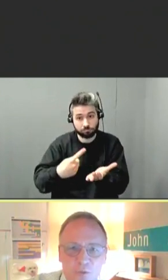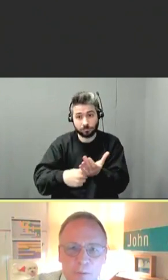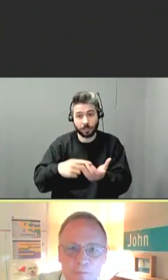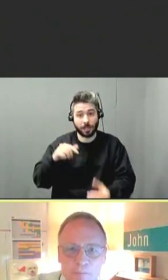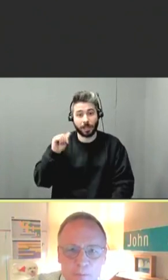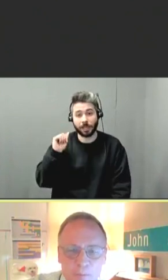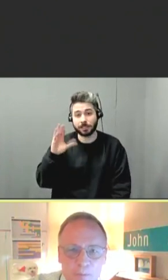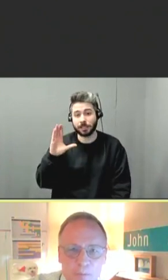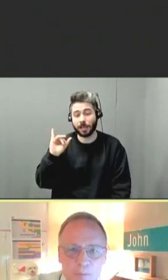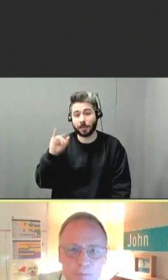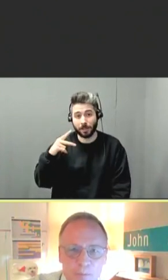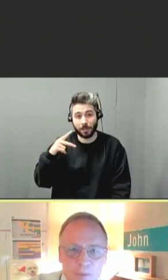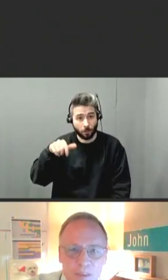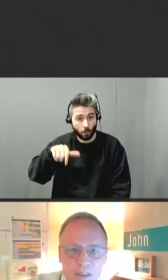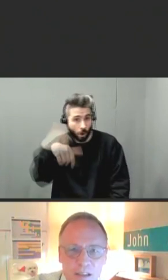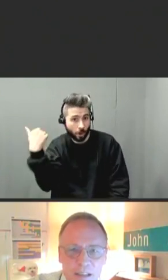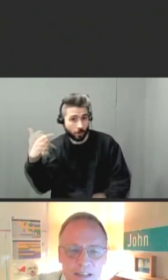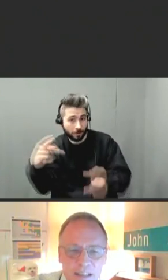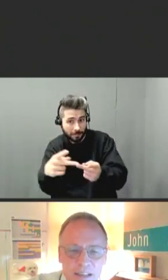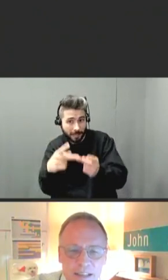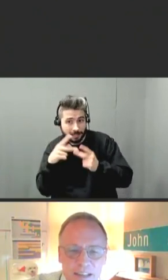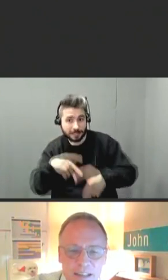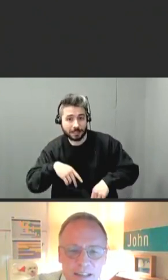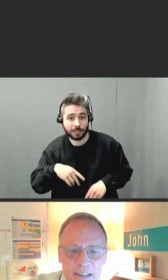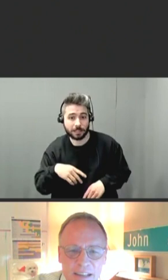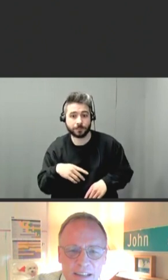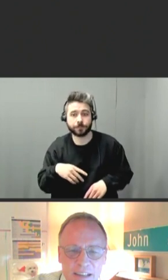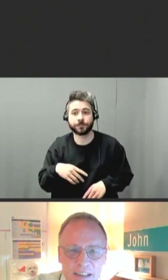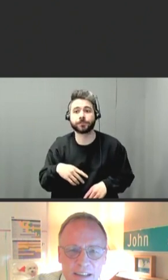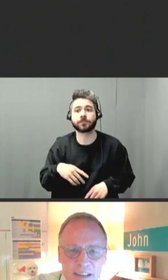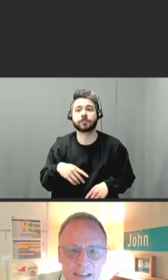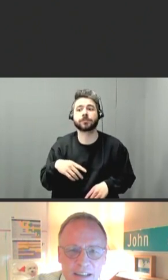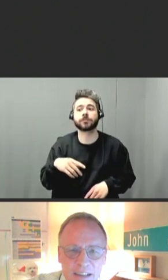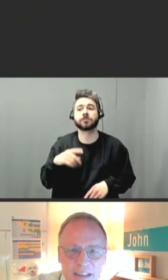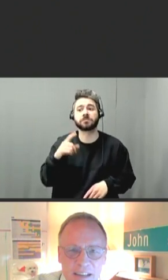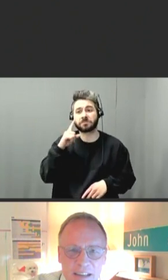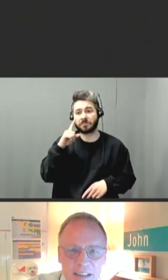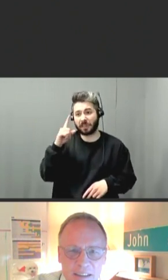Robert Hopkins: Yeah. I think that it's an open question, John. You know,